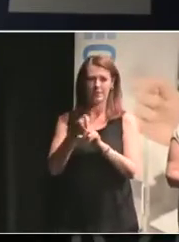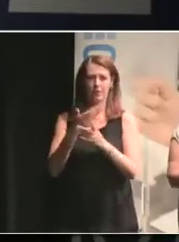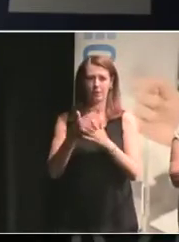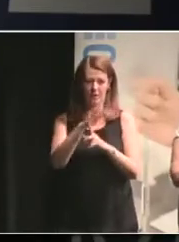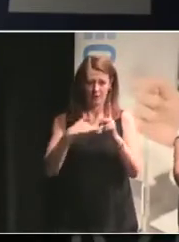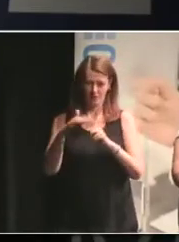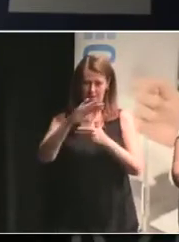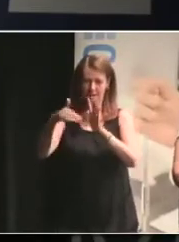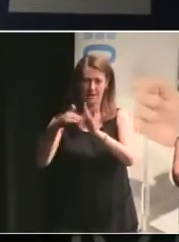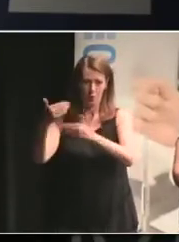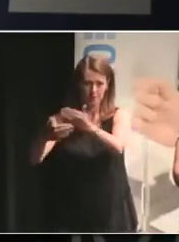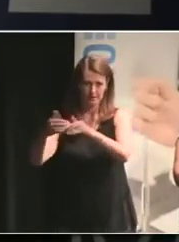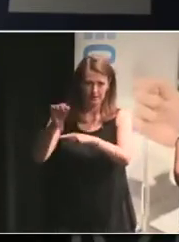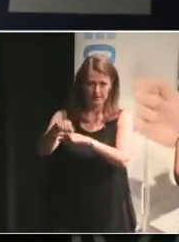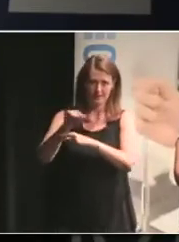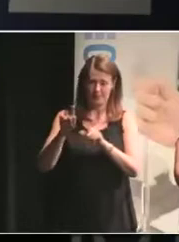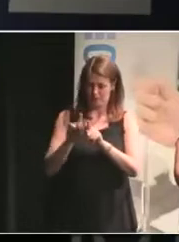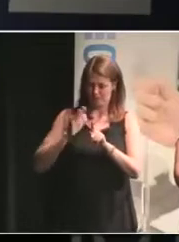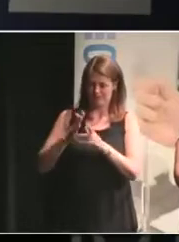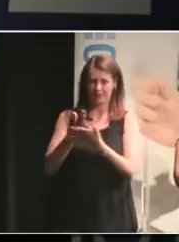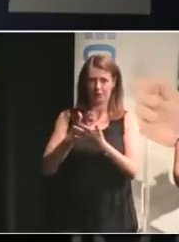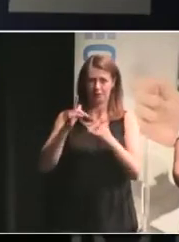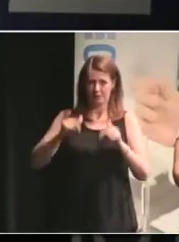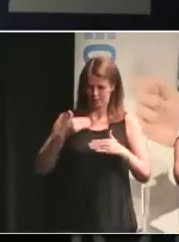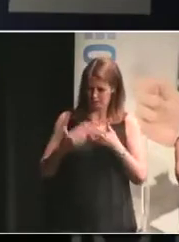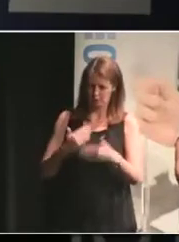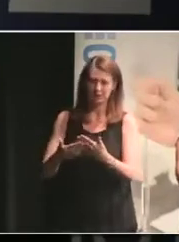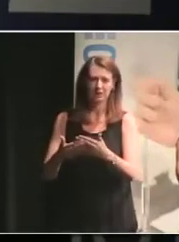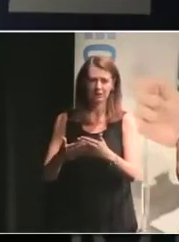but boy we need to get at the beginning of the processes so that we produce